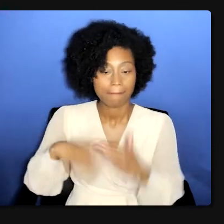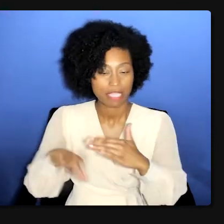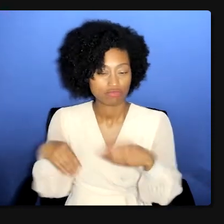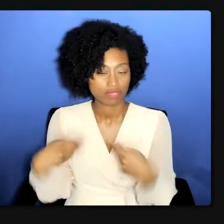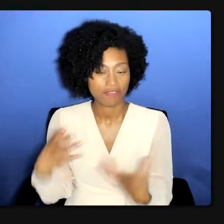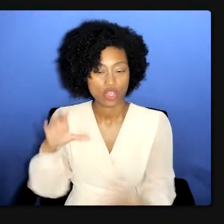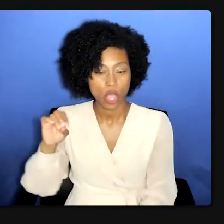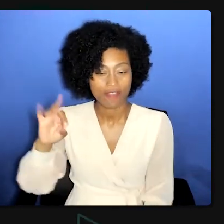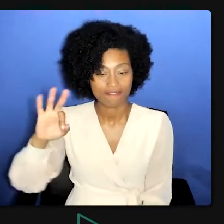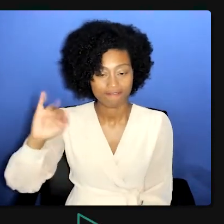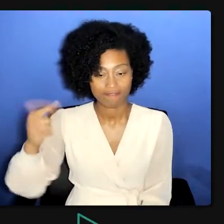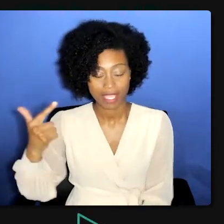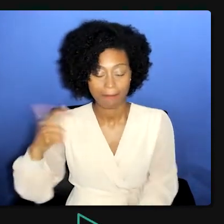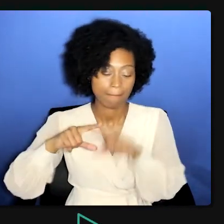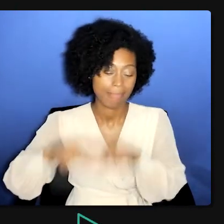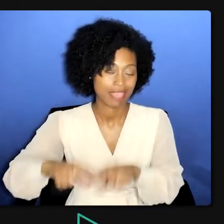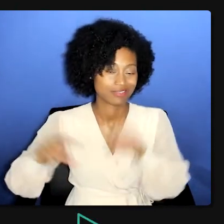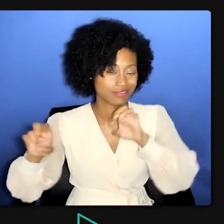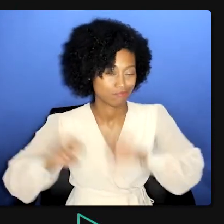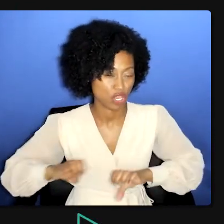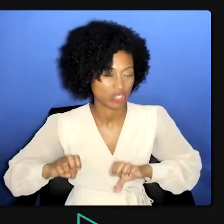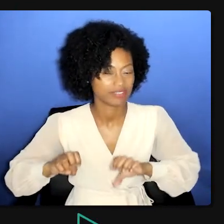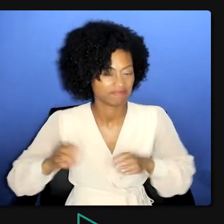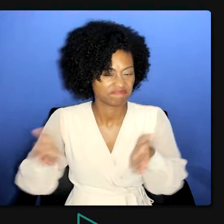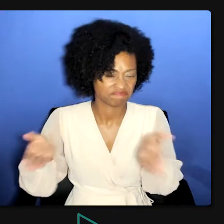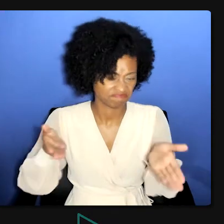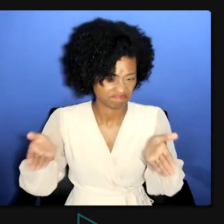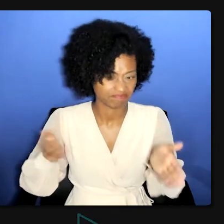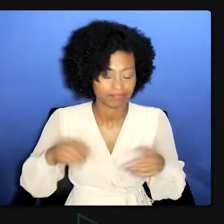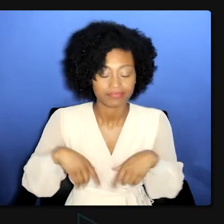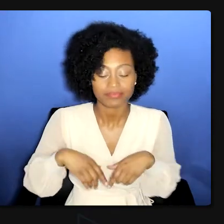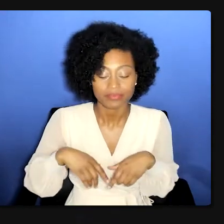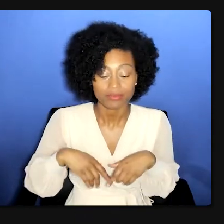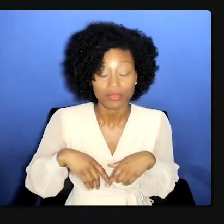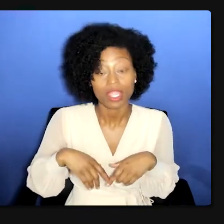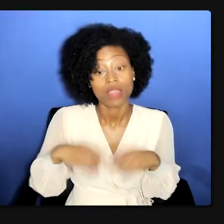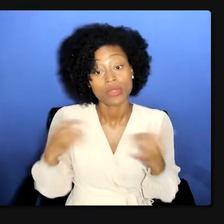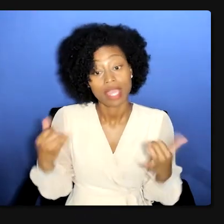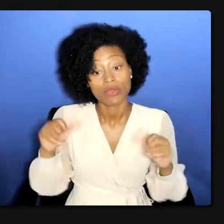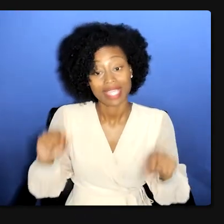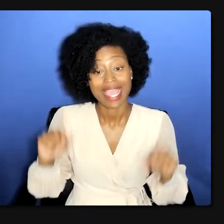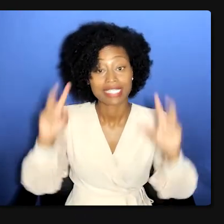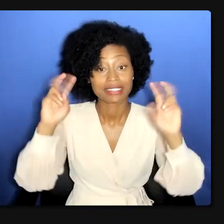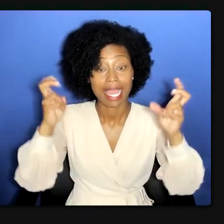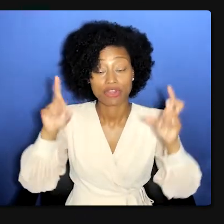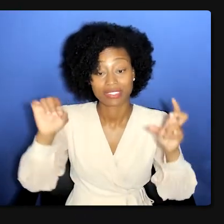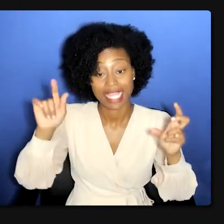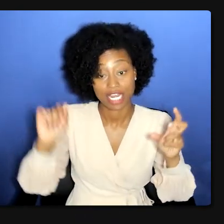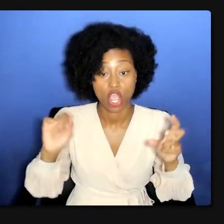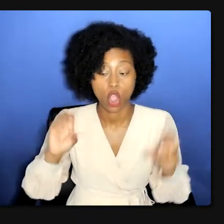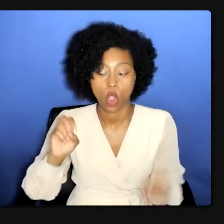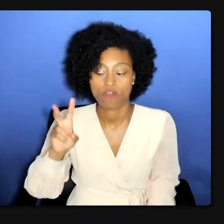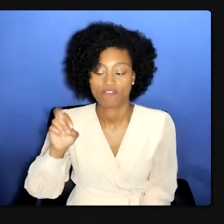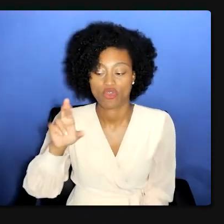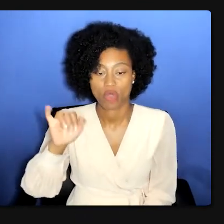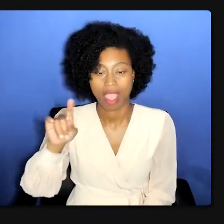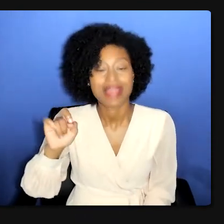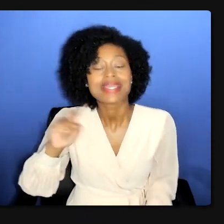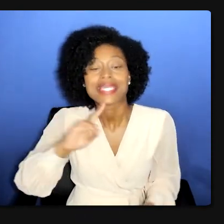this basically allows you to do config-based experiments. And we currently have the ability to use title data overrides.